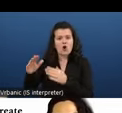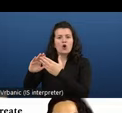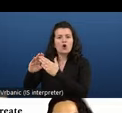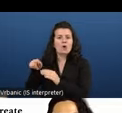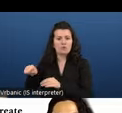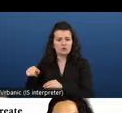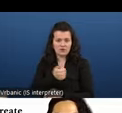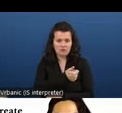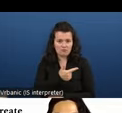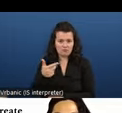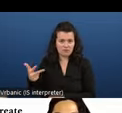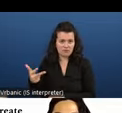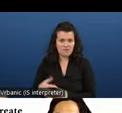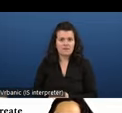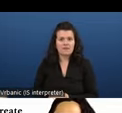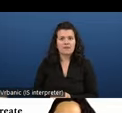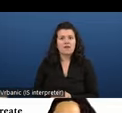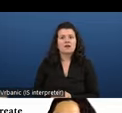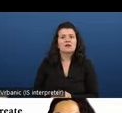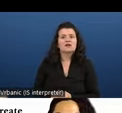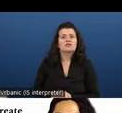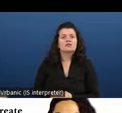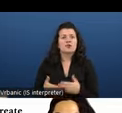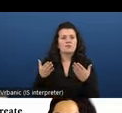extend onto the impact 15:18:29 on to our consumers and, but really